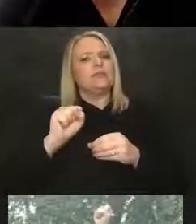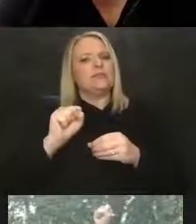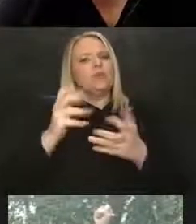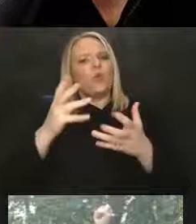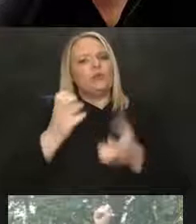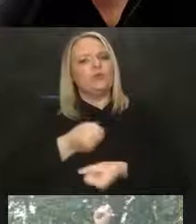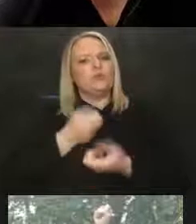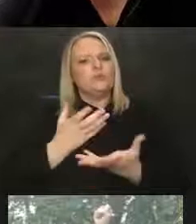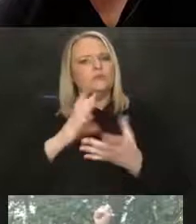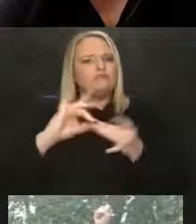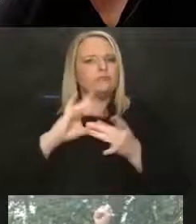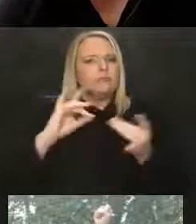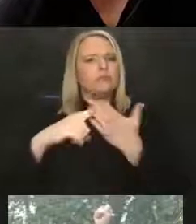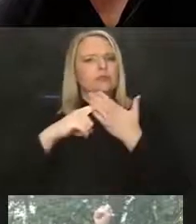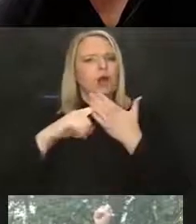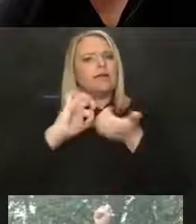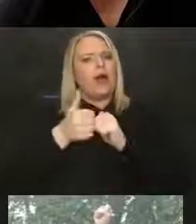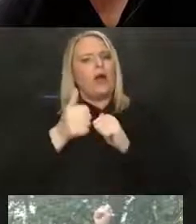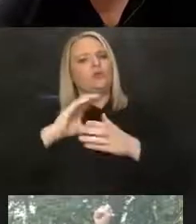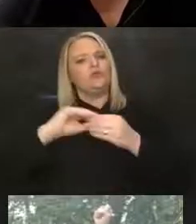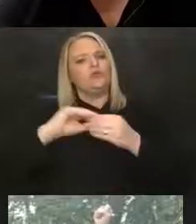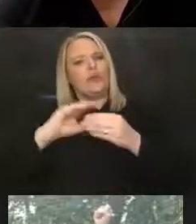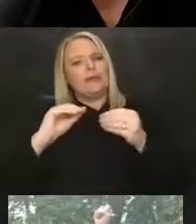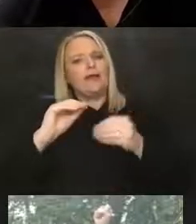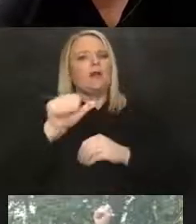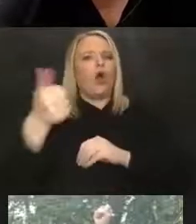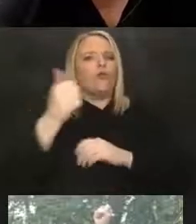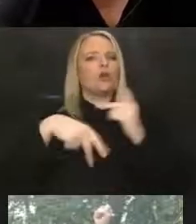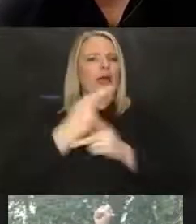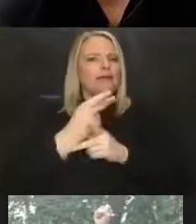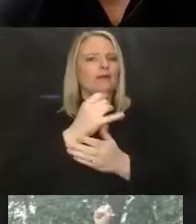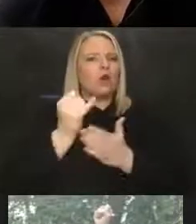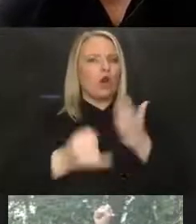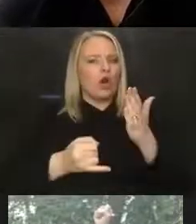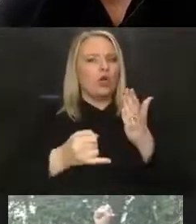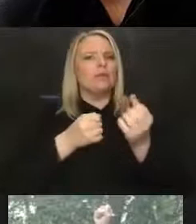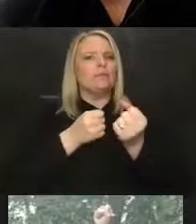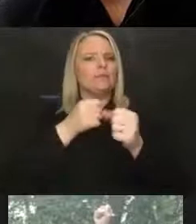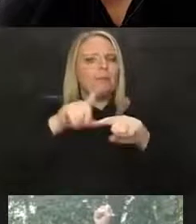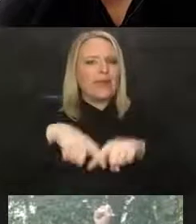talking about how storytelling and other forms of arts-based exploration can undertake this work,